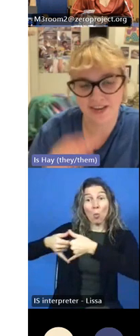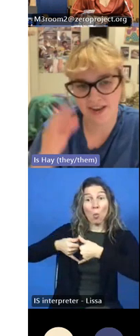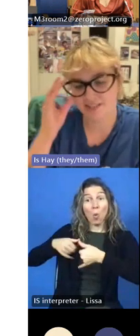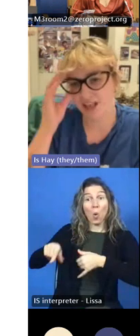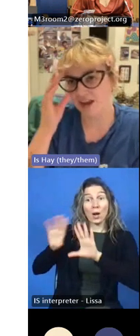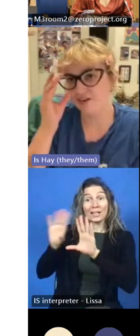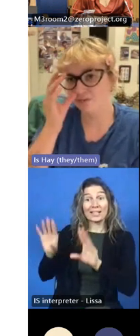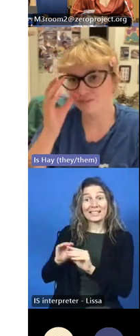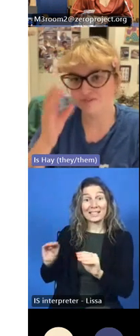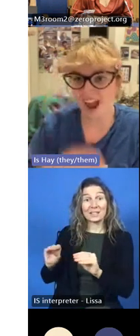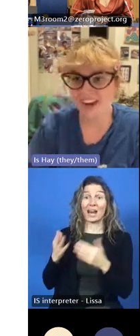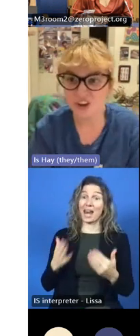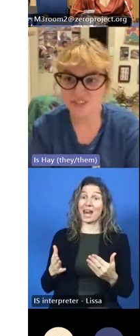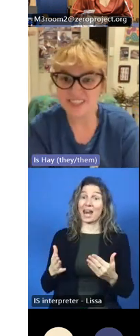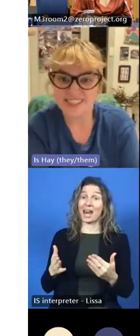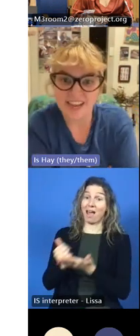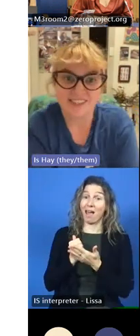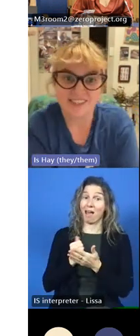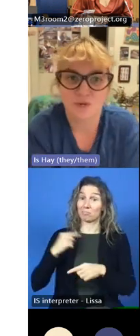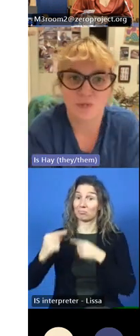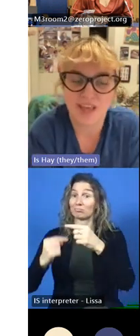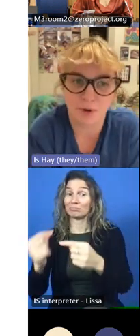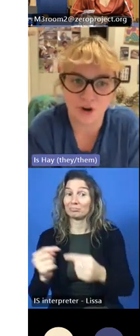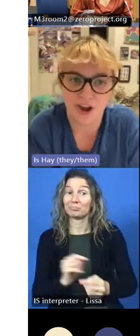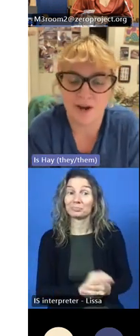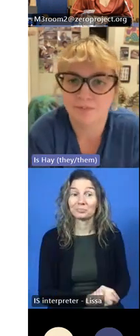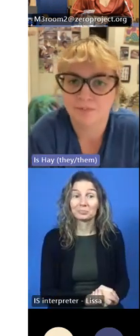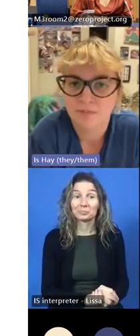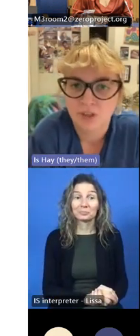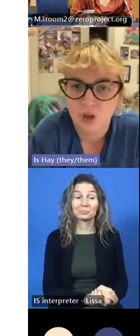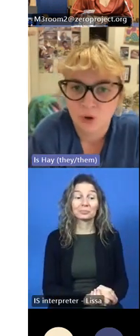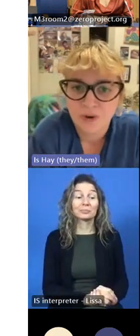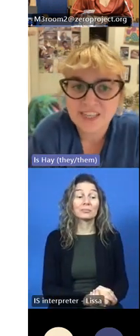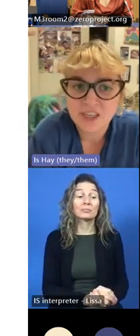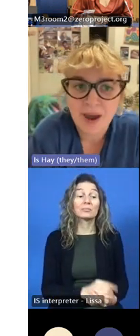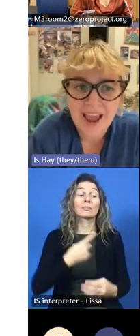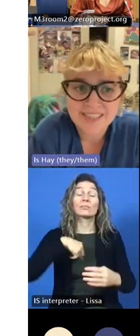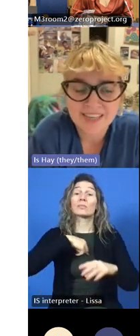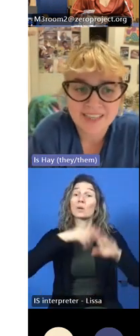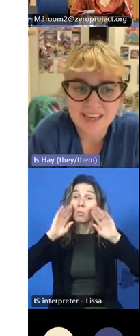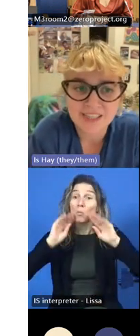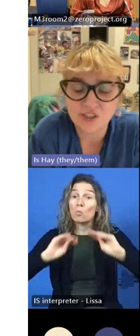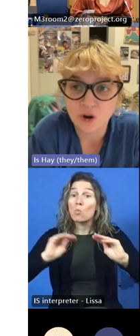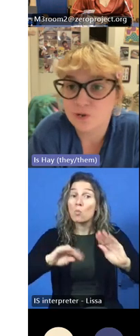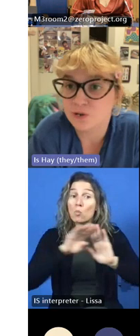to the next like we had a lot of success with our programme. We teach about access keys and social